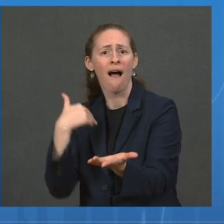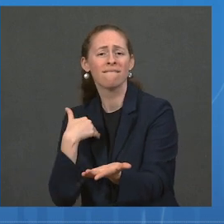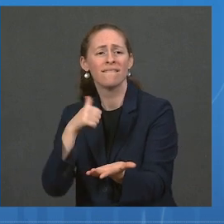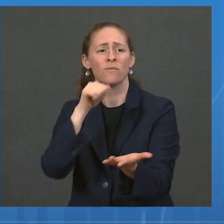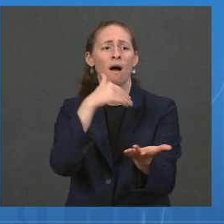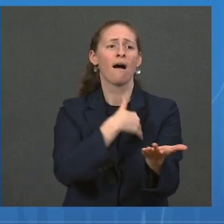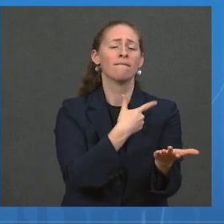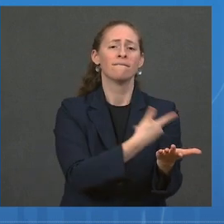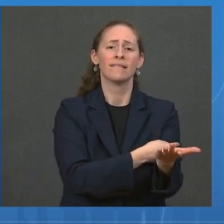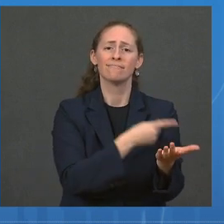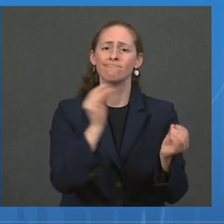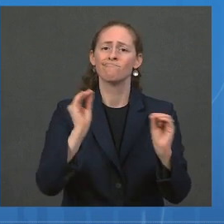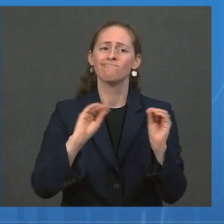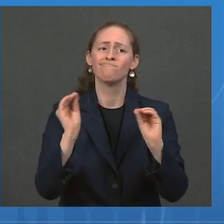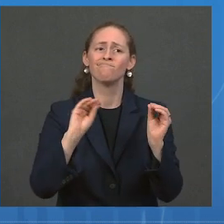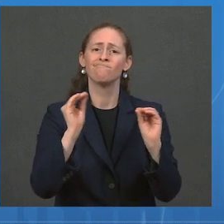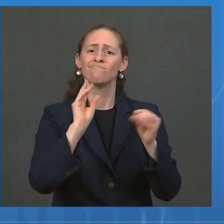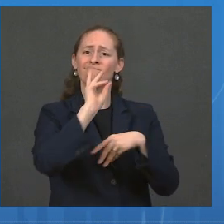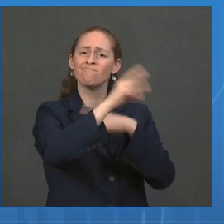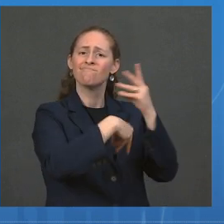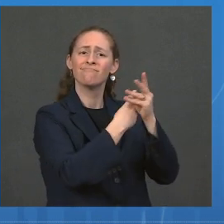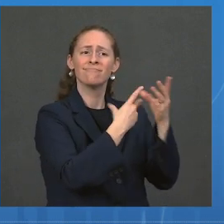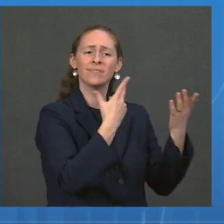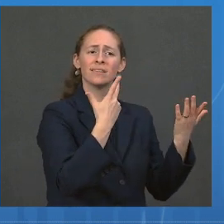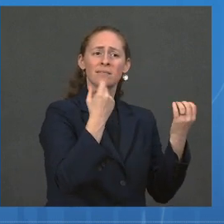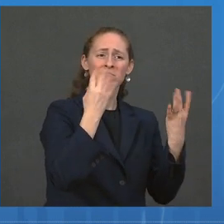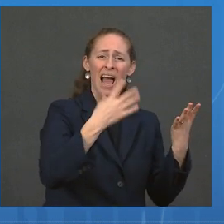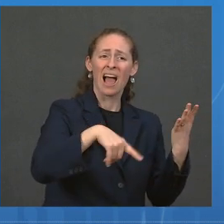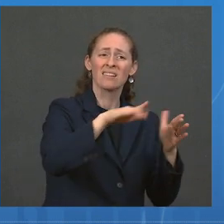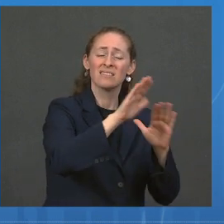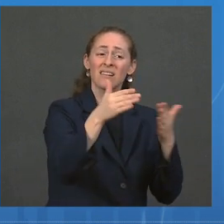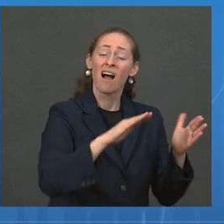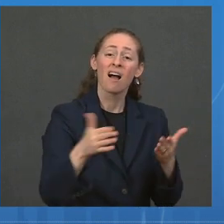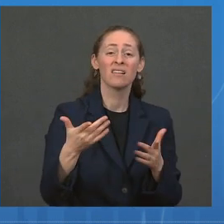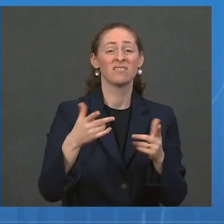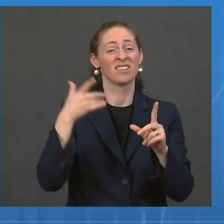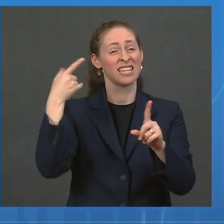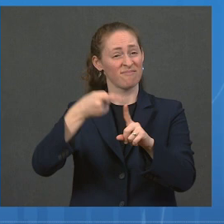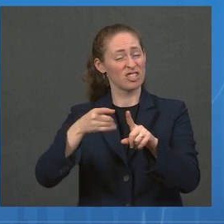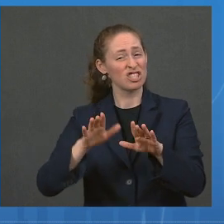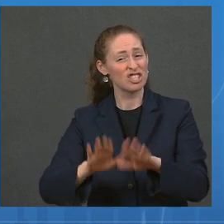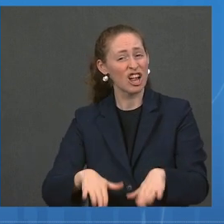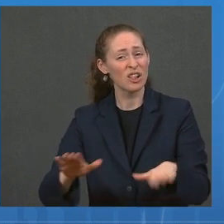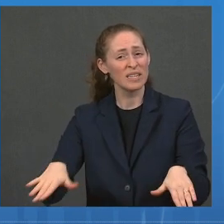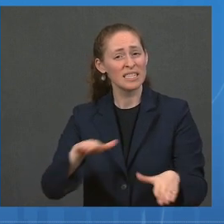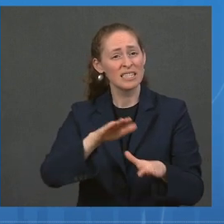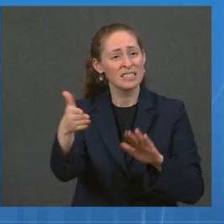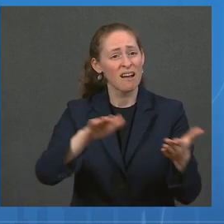Look how many people, mostly children, who die of vaccine- preventable diseases --